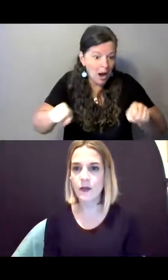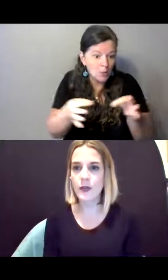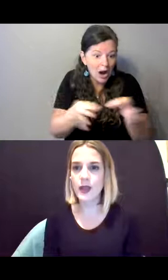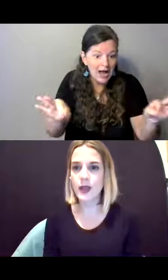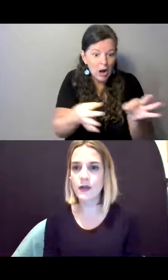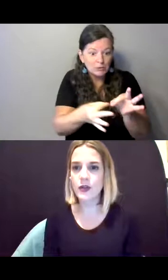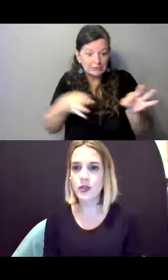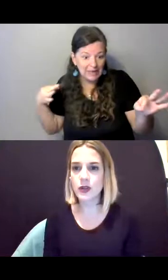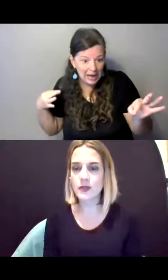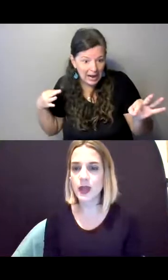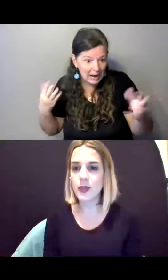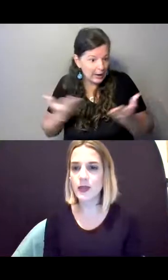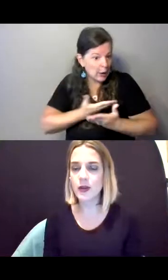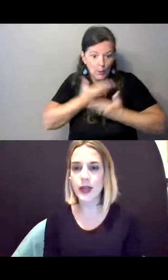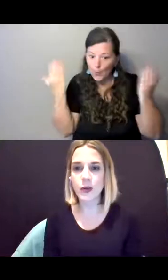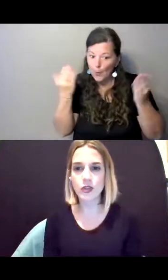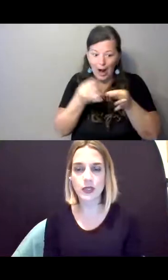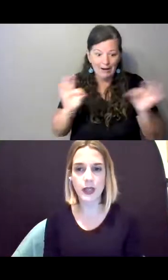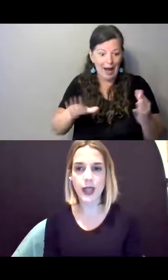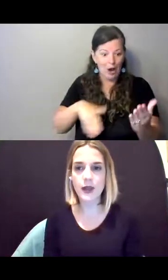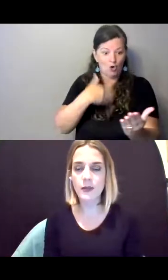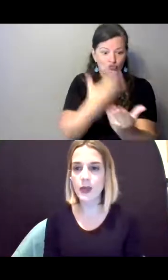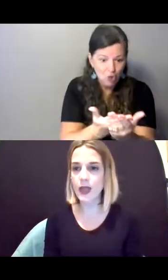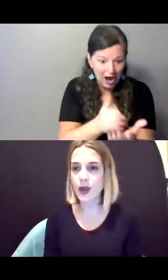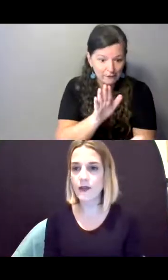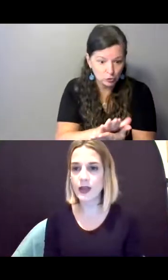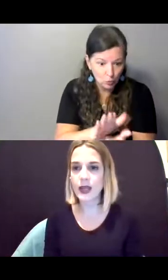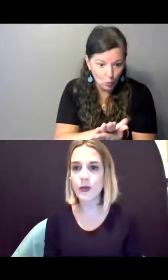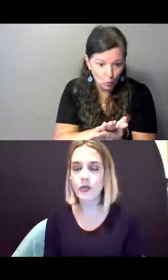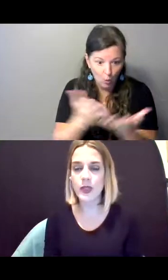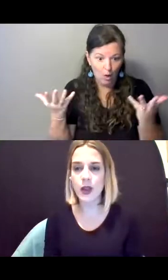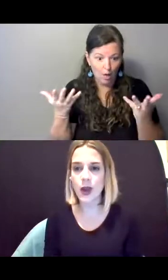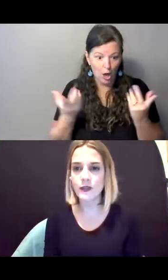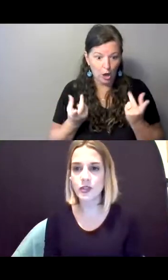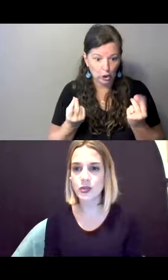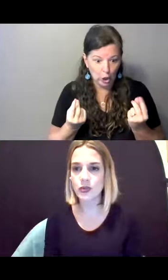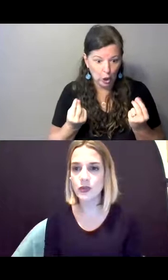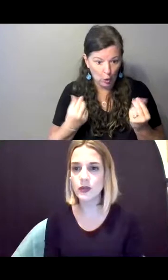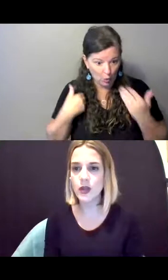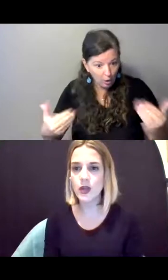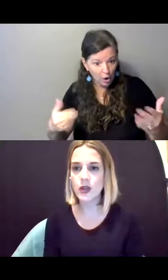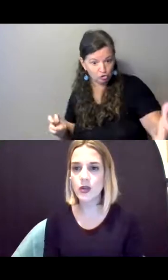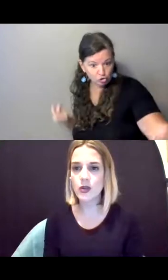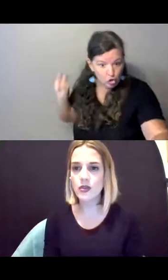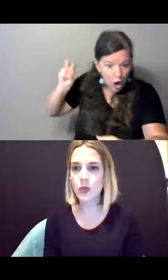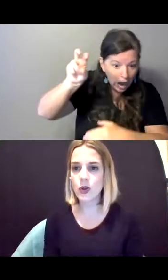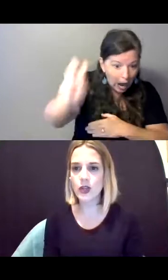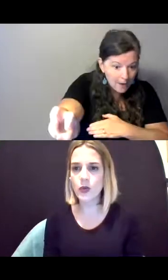For many of our students, maybe they're language delayed. Maybe they don't have any language when they arrive to school. So what do we do?